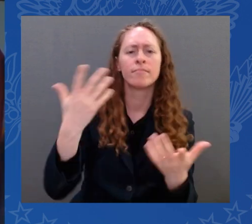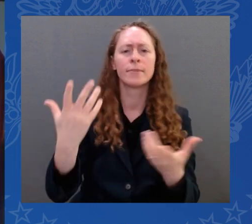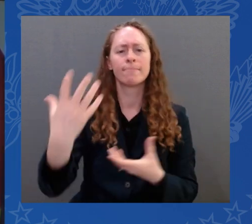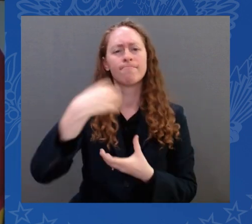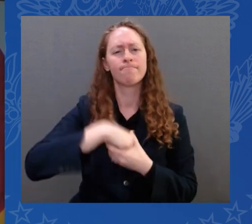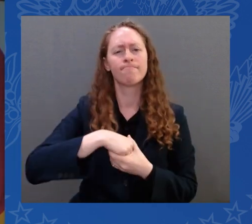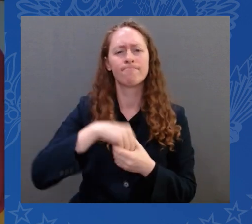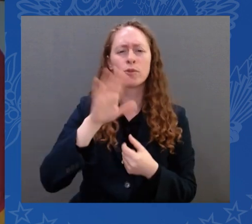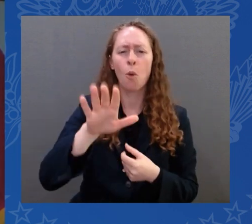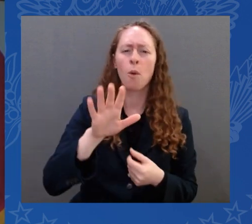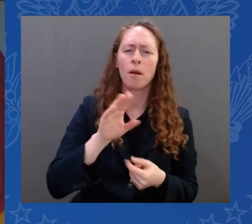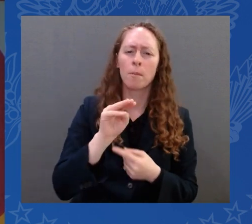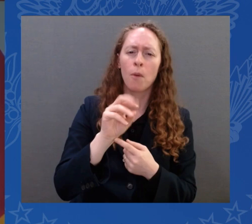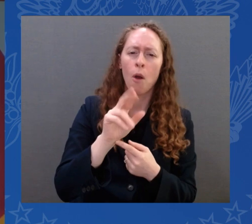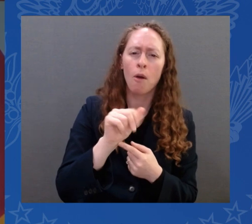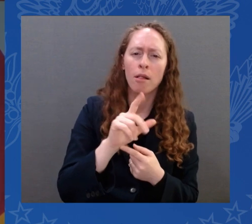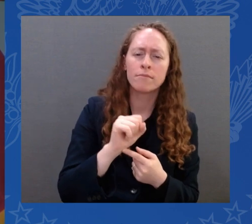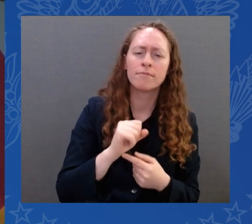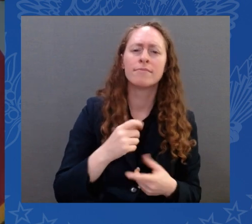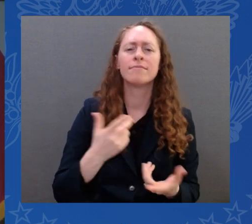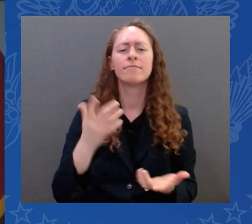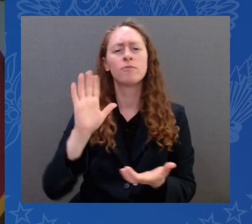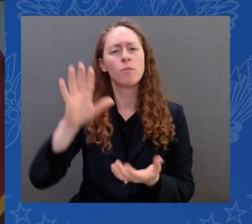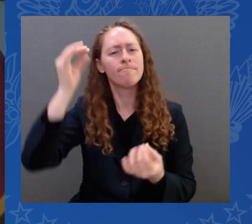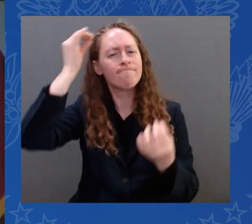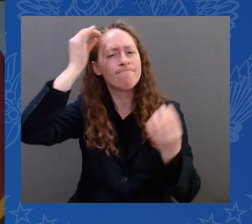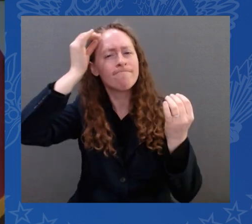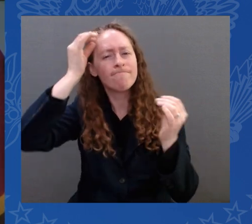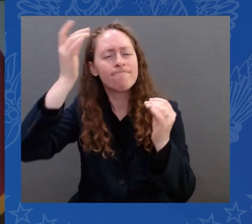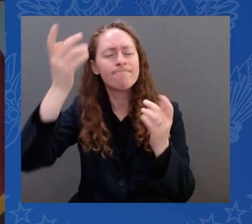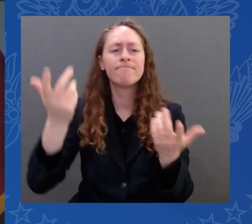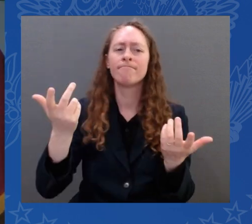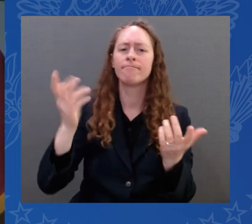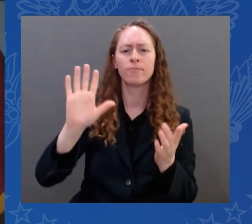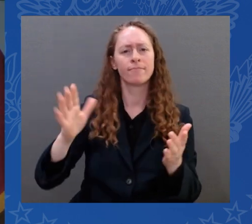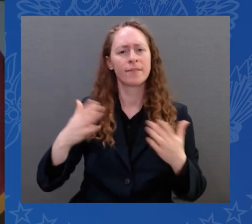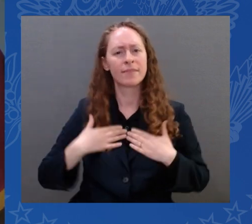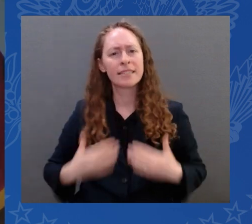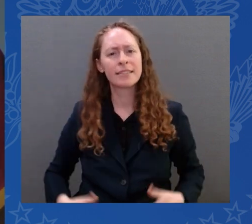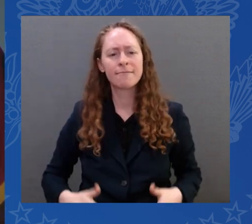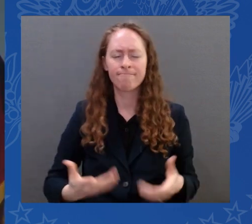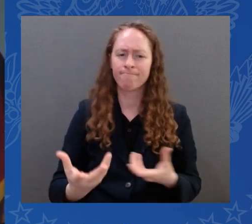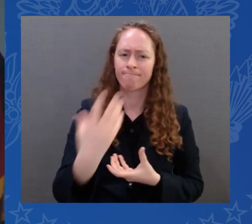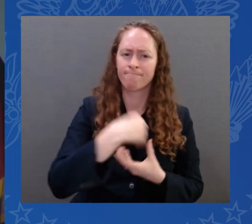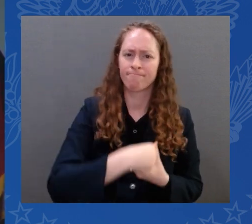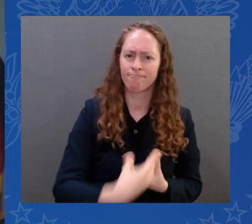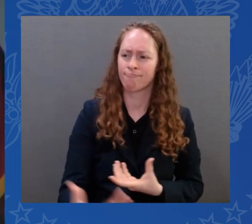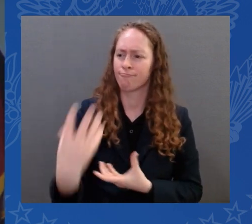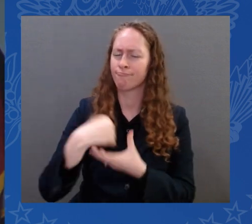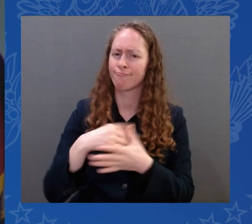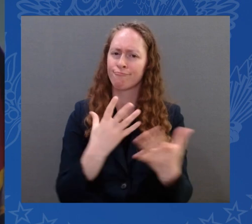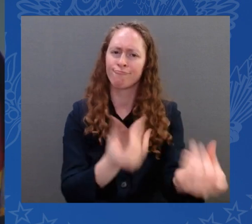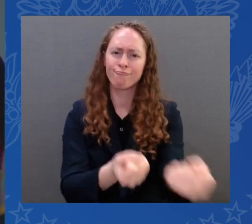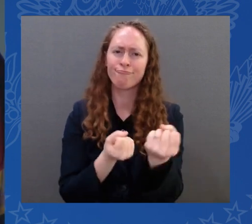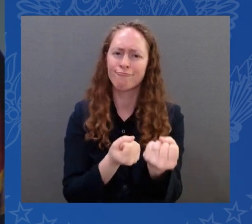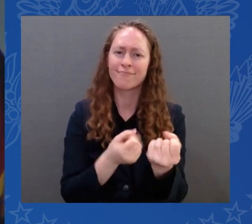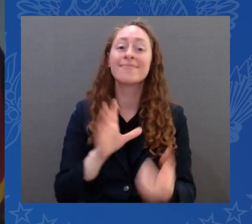because today you stand ready to assume the title you've been working toward for so long: Ensign, the United States Navy.